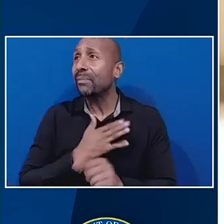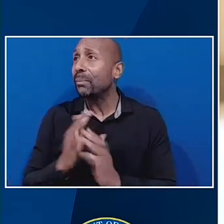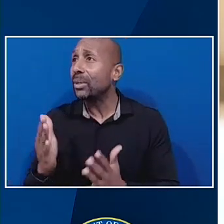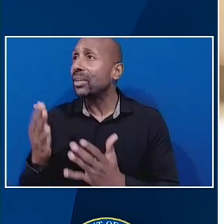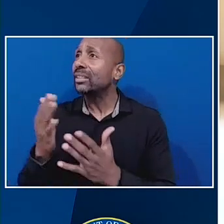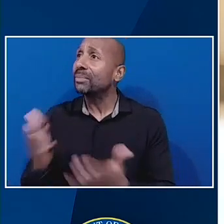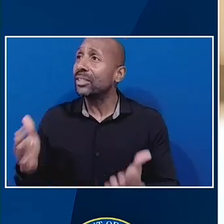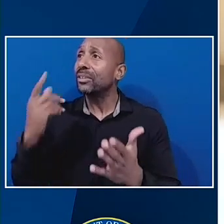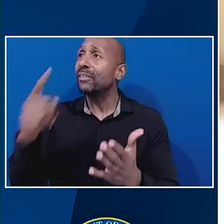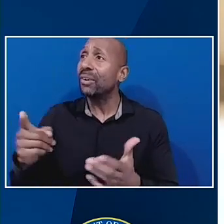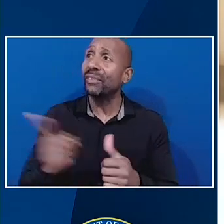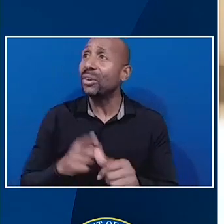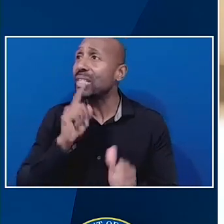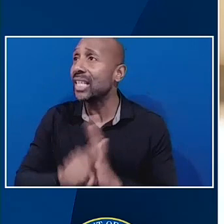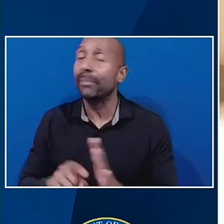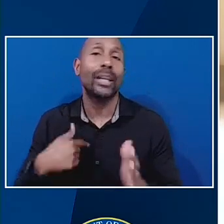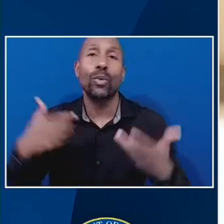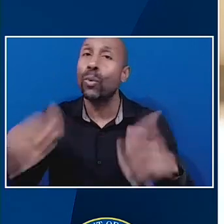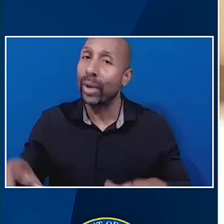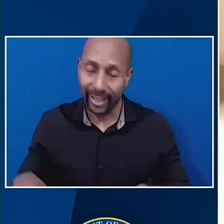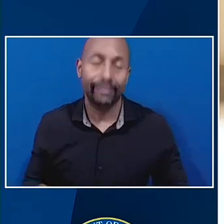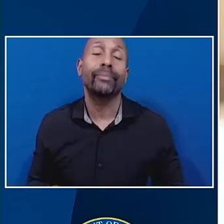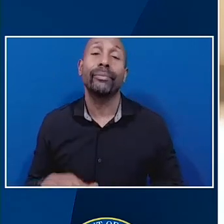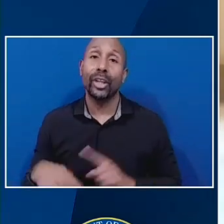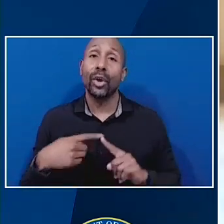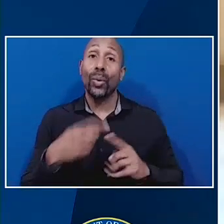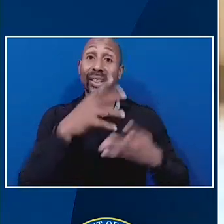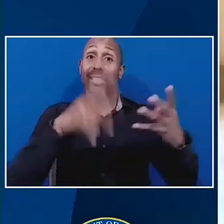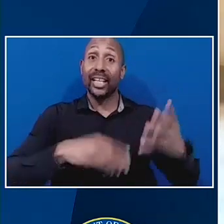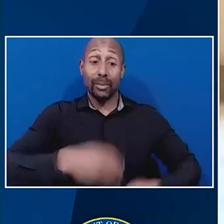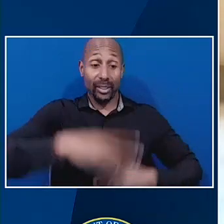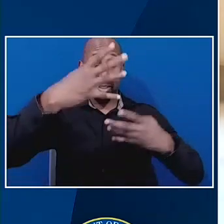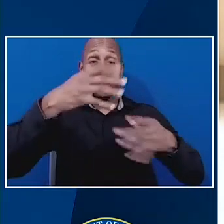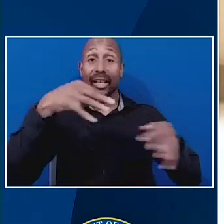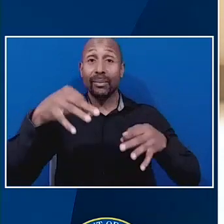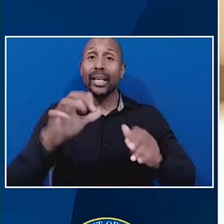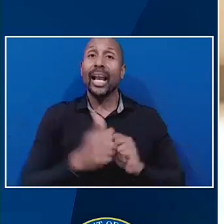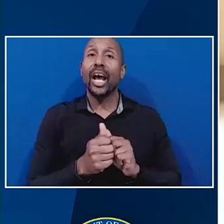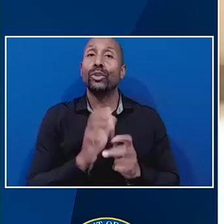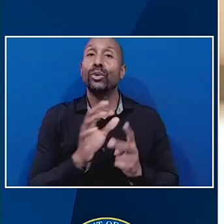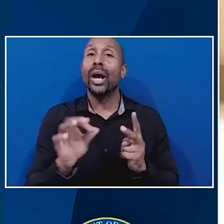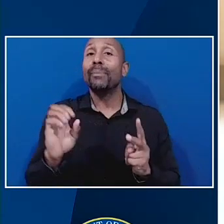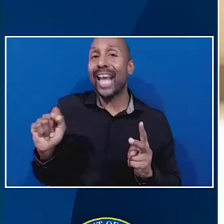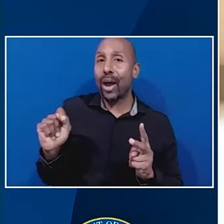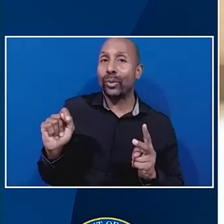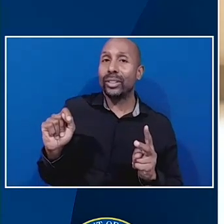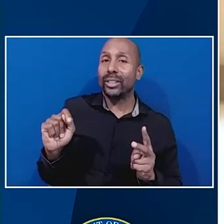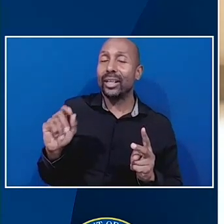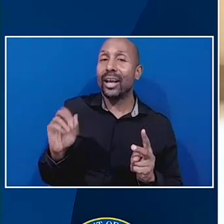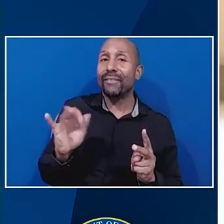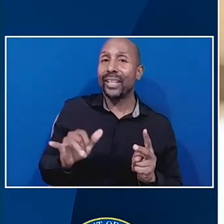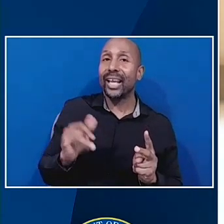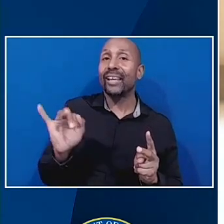At the top of every syllabus, it explains how to opt out of Icon Direct if I don't want to purchase these materials that way,